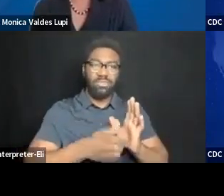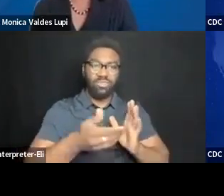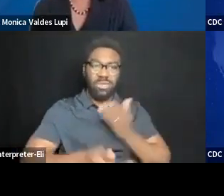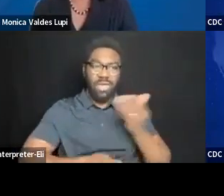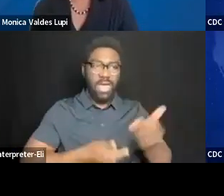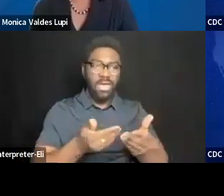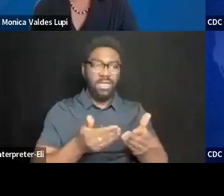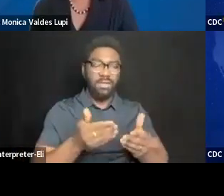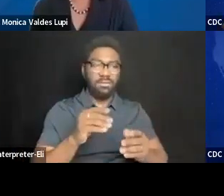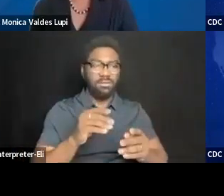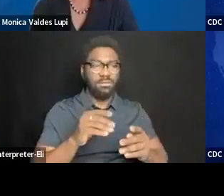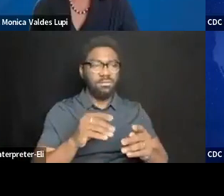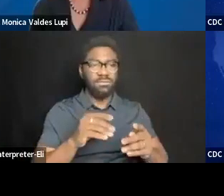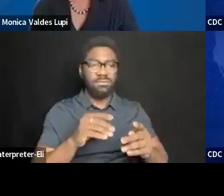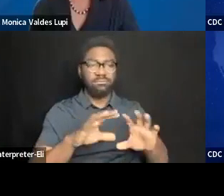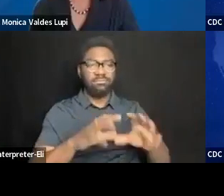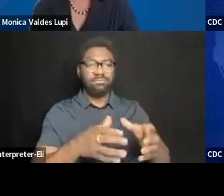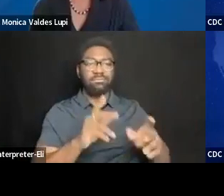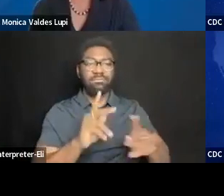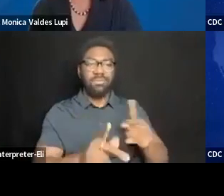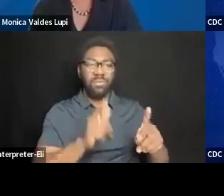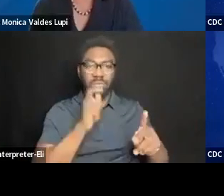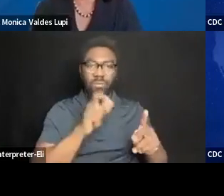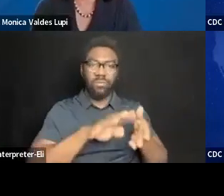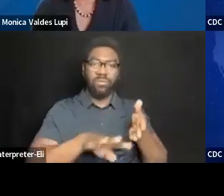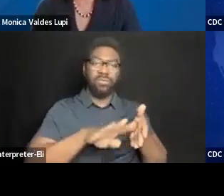and inclusion, as well as health equity as part of the program.